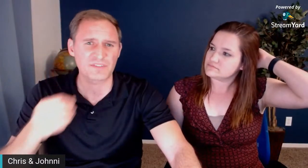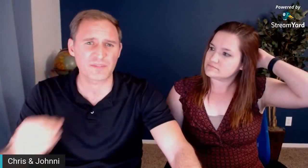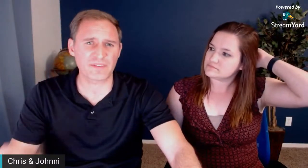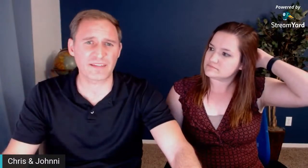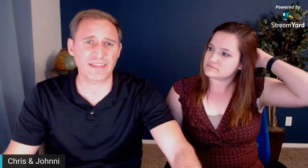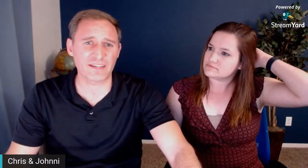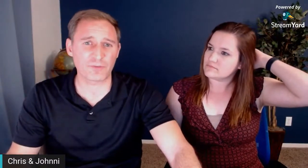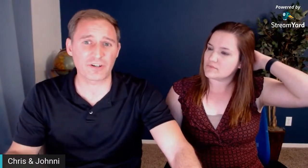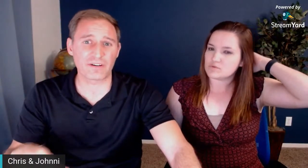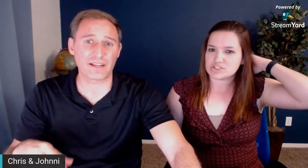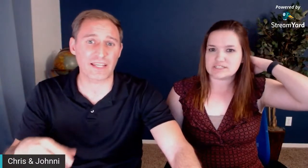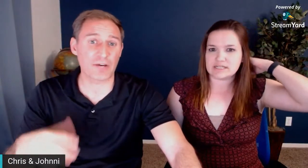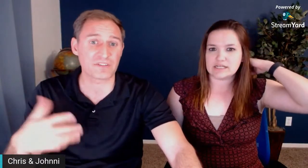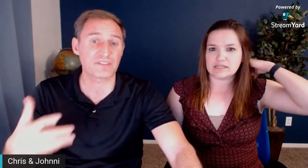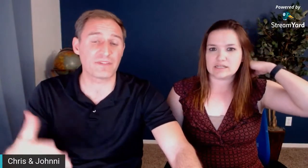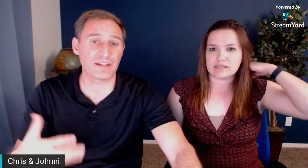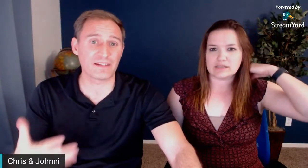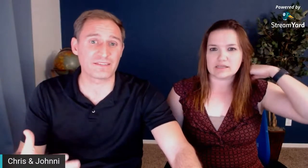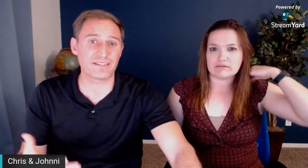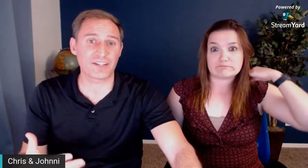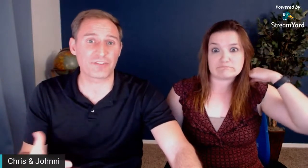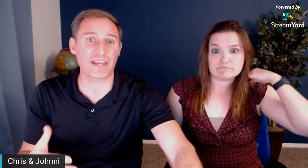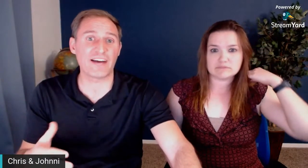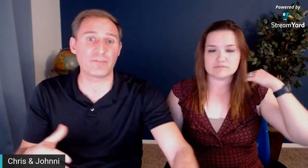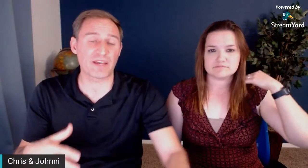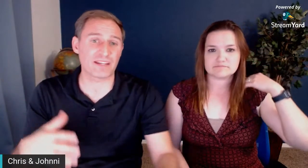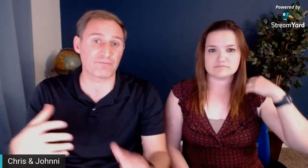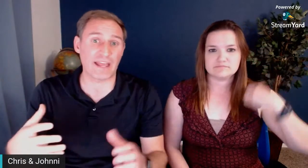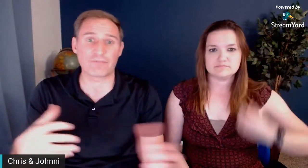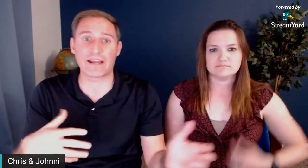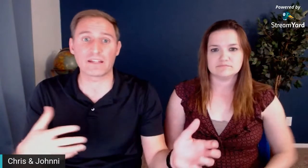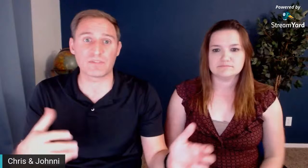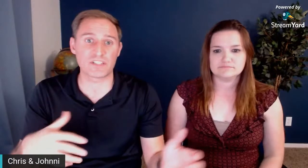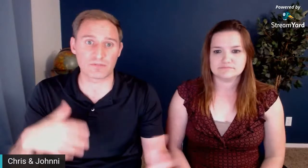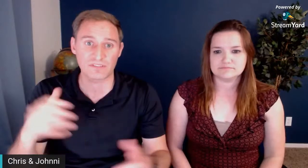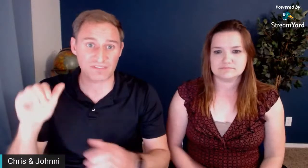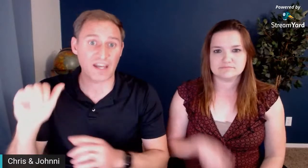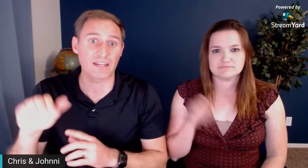something like that where like i was telling her the alphabet random and she would sign